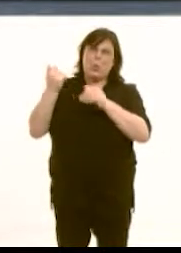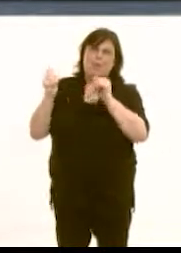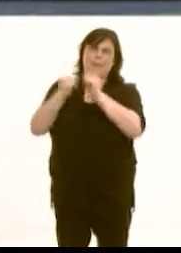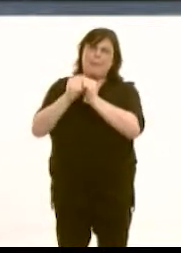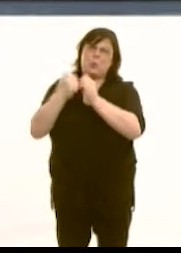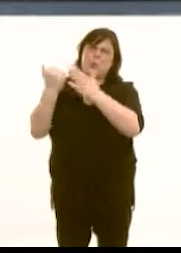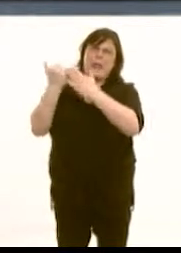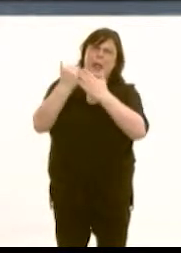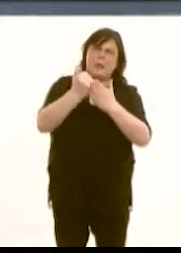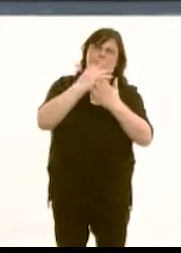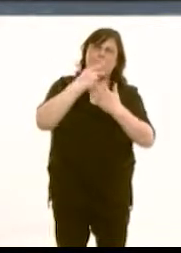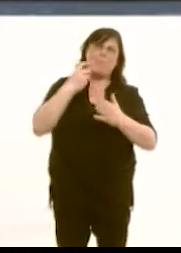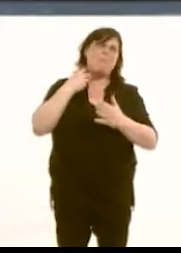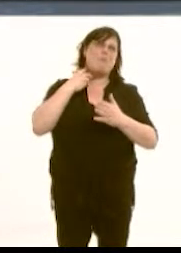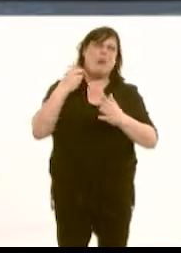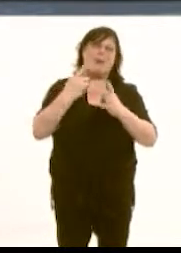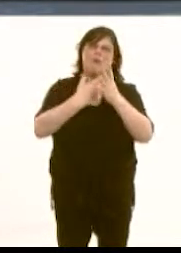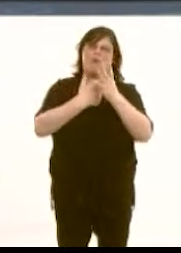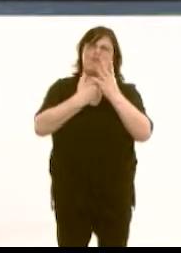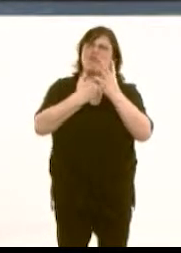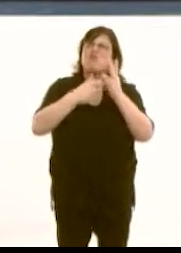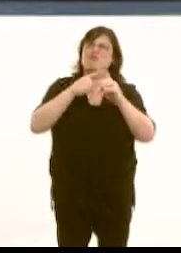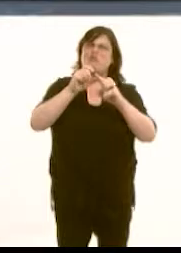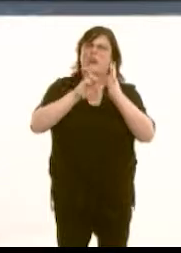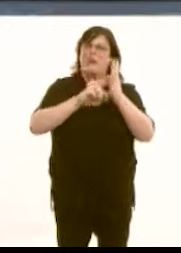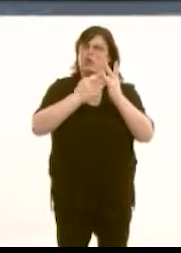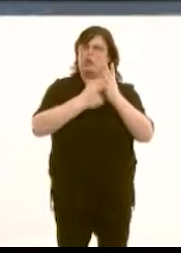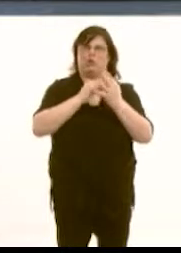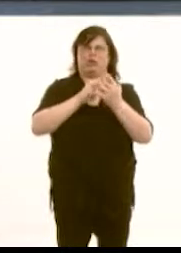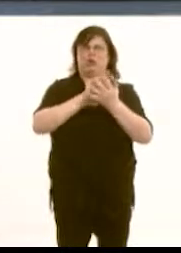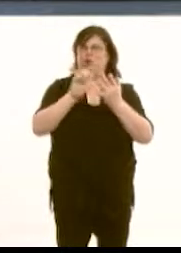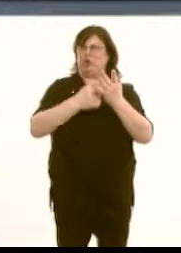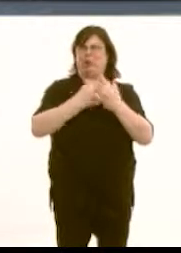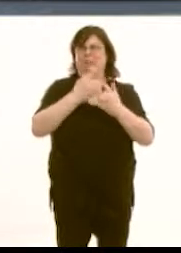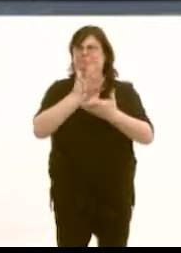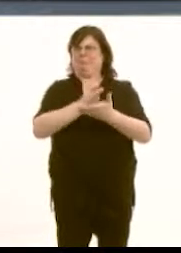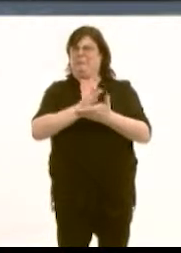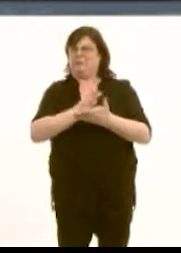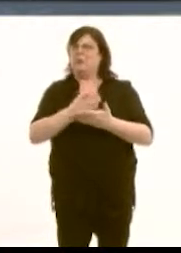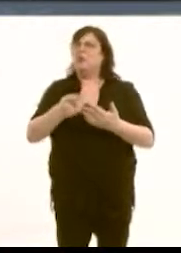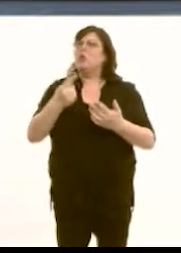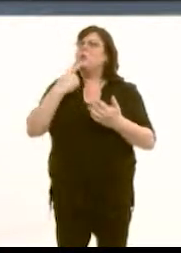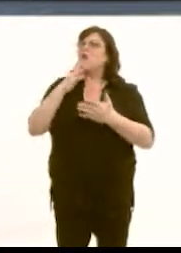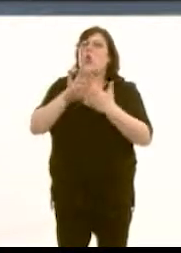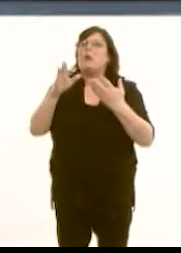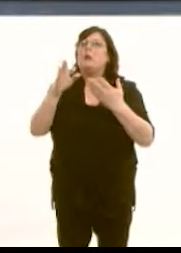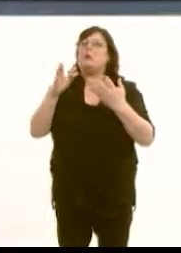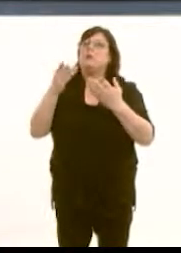in Brecon and Radnorshire. You say this is not a devolved issue, but economic development and public services are